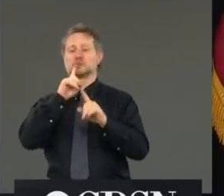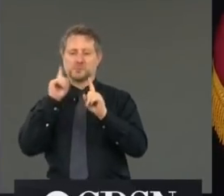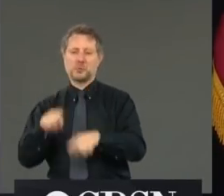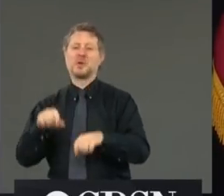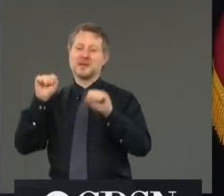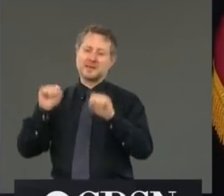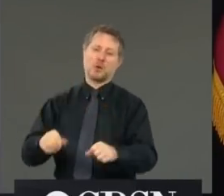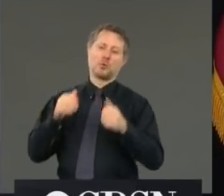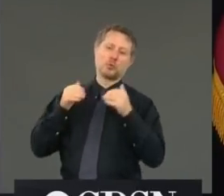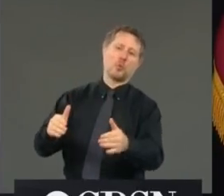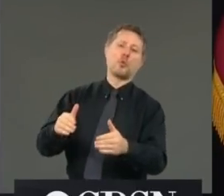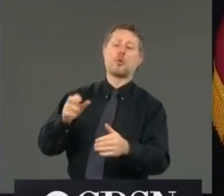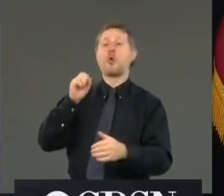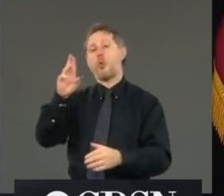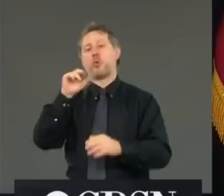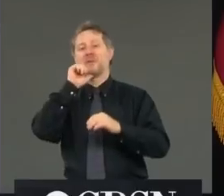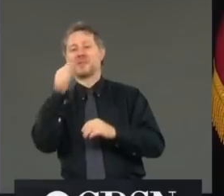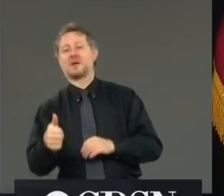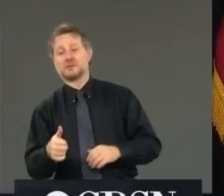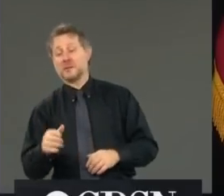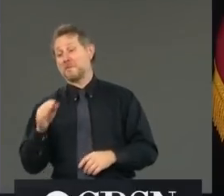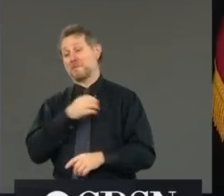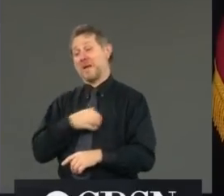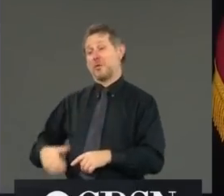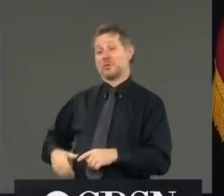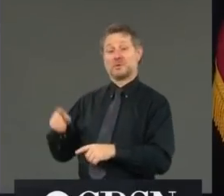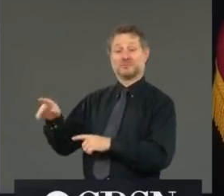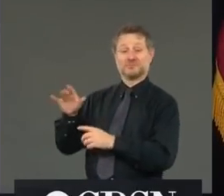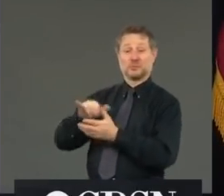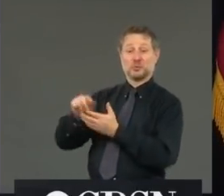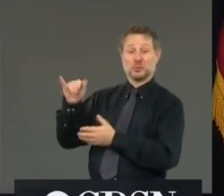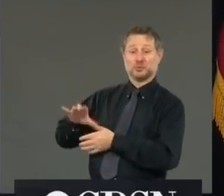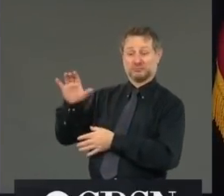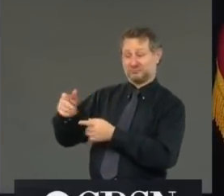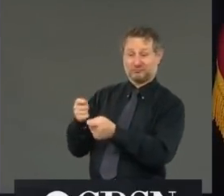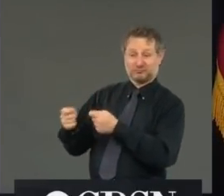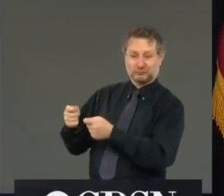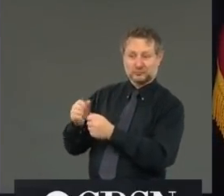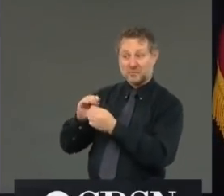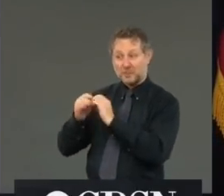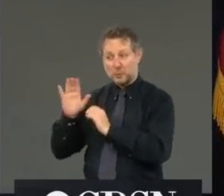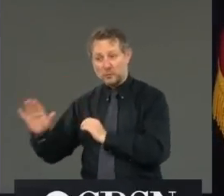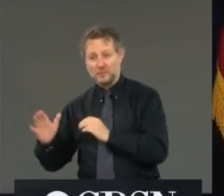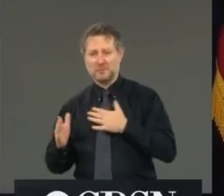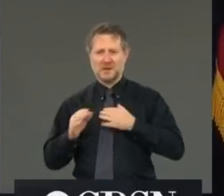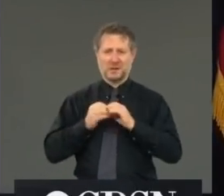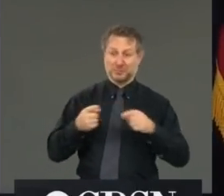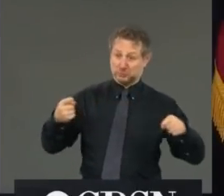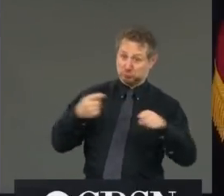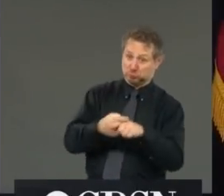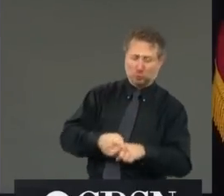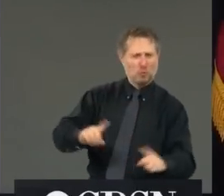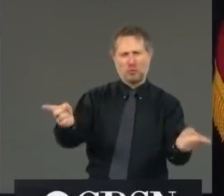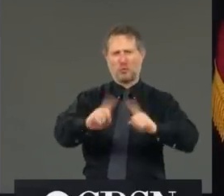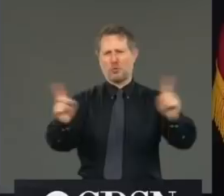MORE BROADLY WITH OTHER HOSPITALS THEY IS GOING TO BE THE ONE TO GIVE